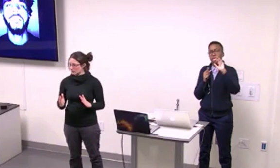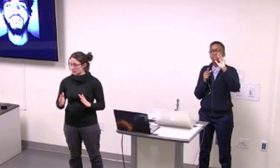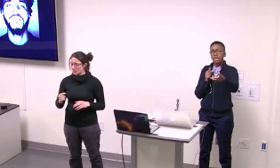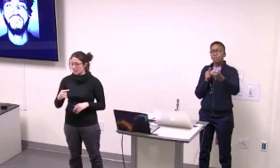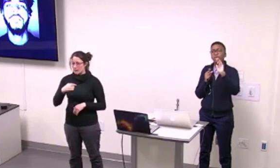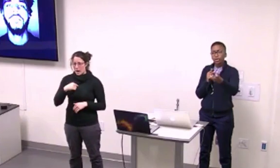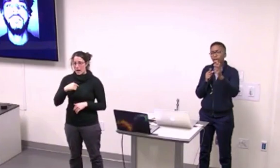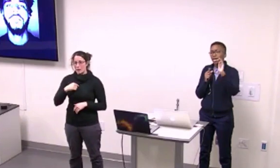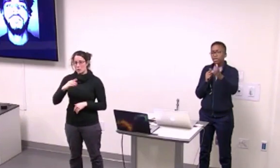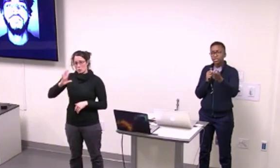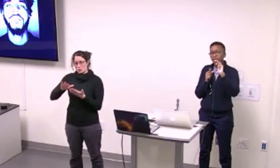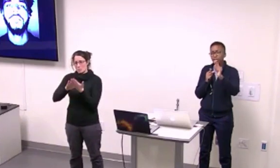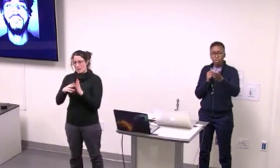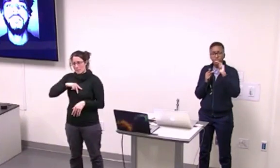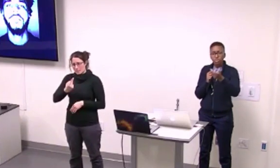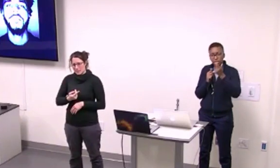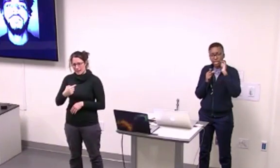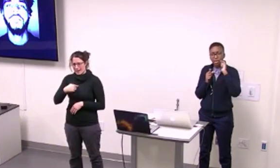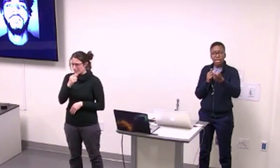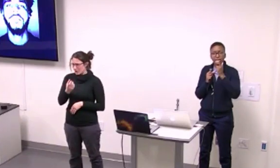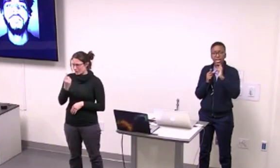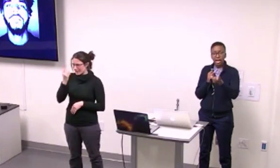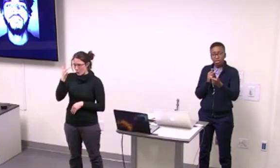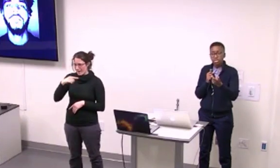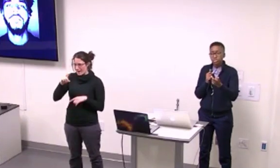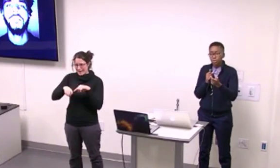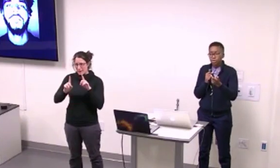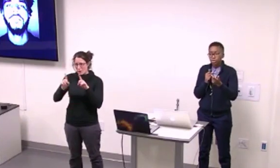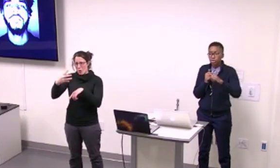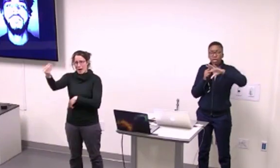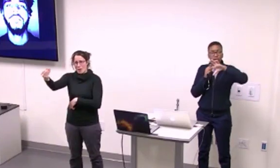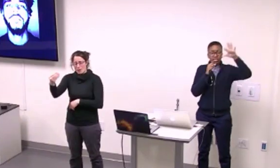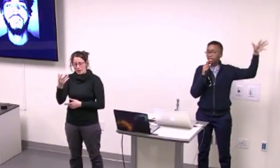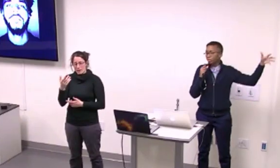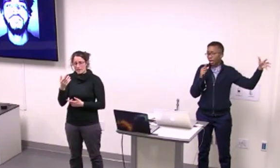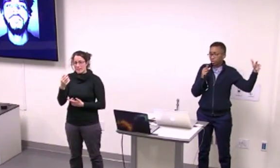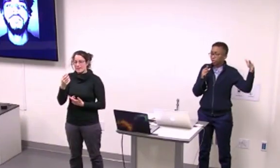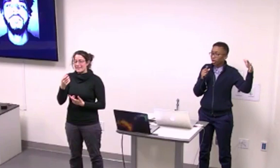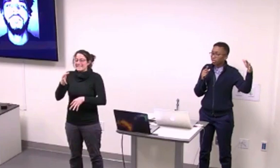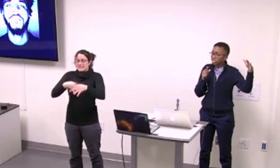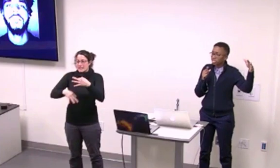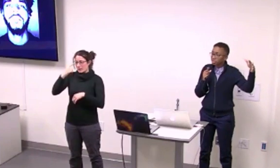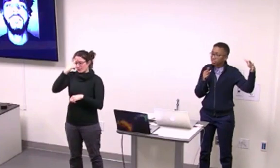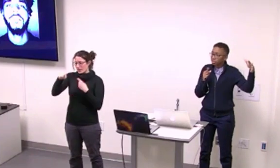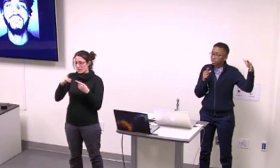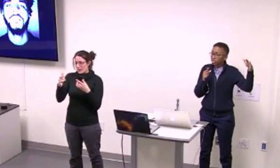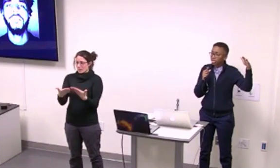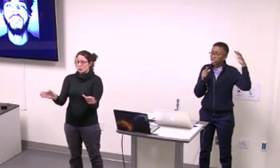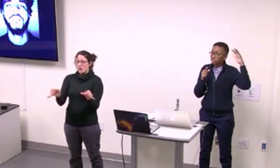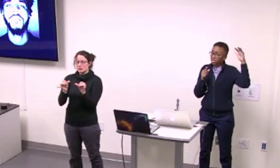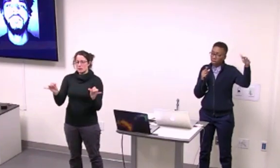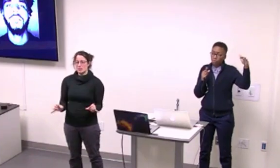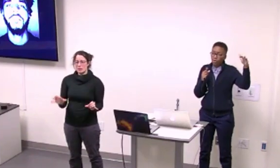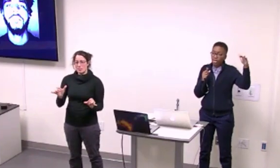with her not understanding why she wouldn't let me out of the house. As opposed to thinking about the broader system that she was operating under.